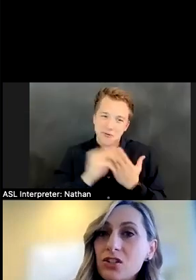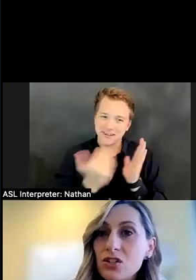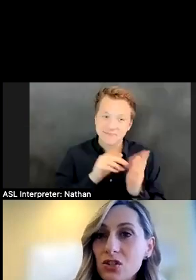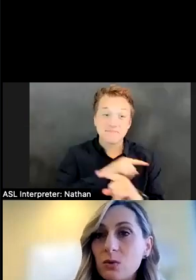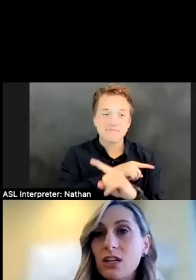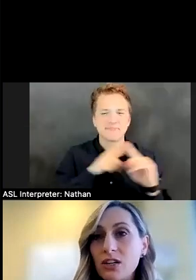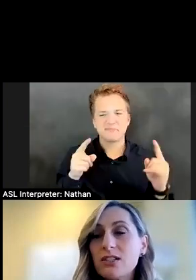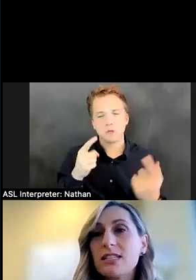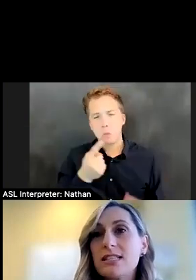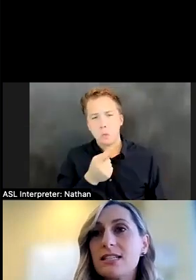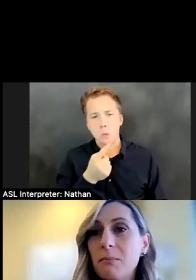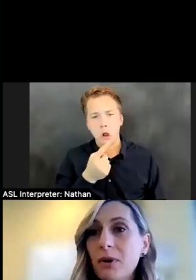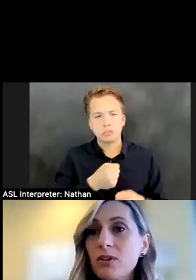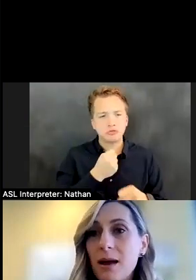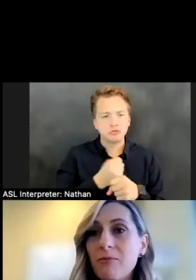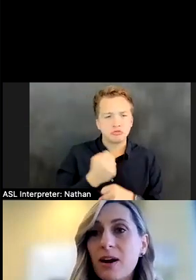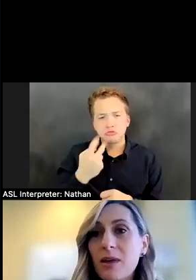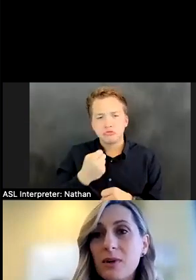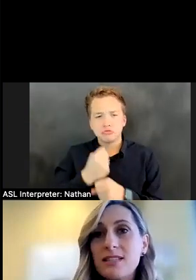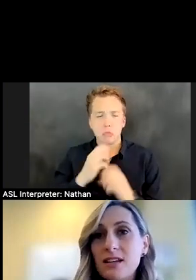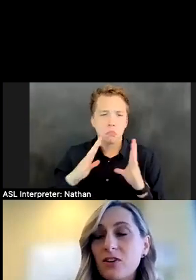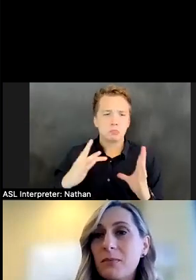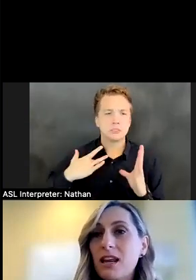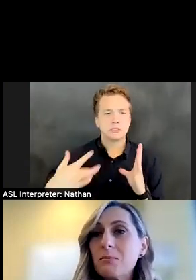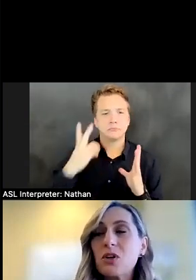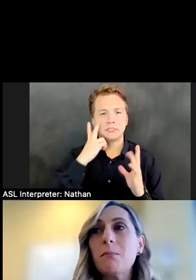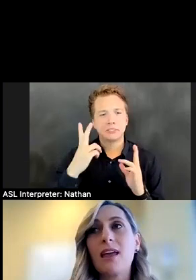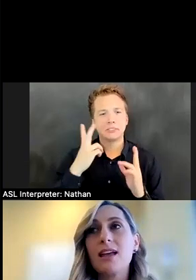year to two years is a typical time frame that we see for medium-term.